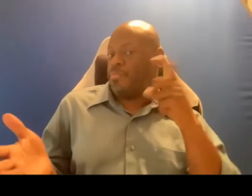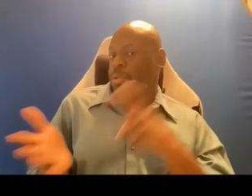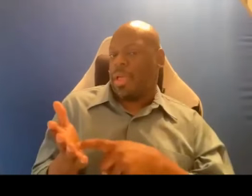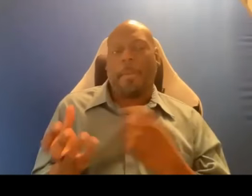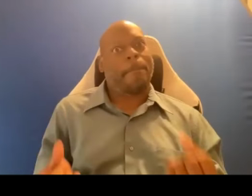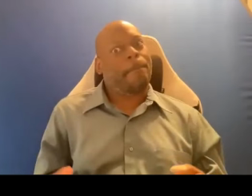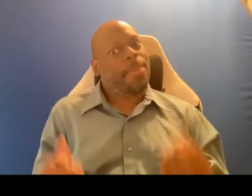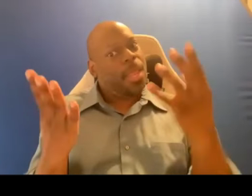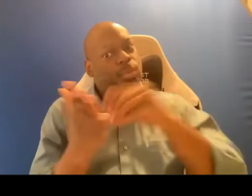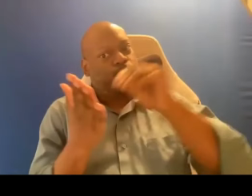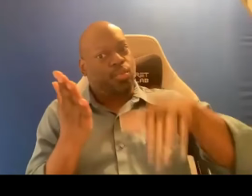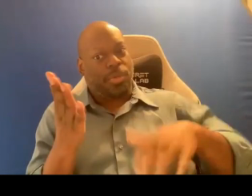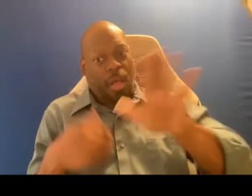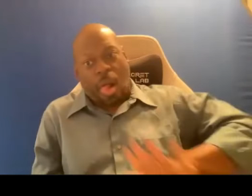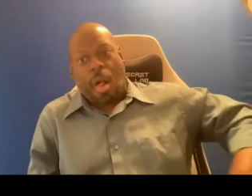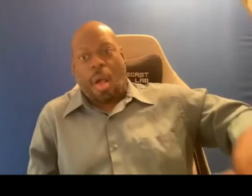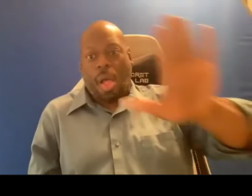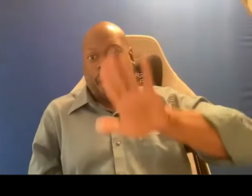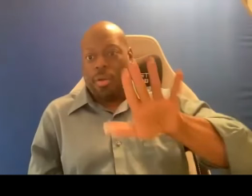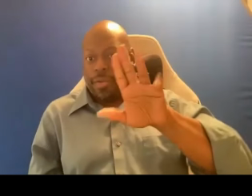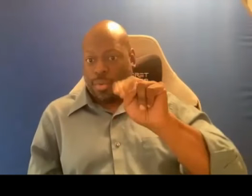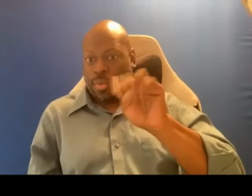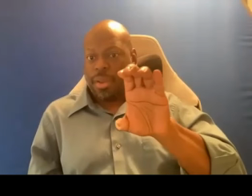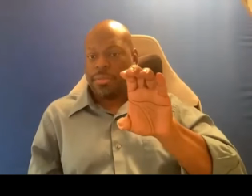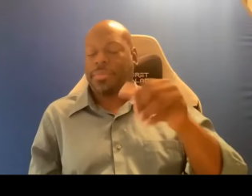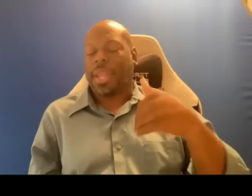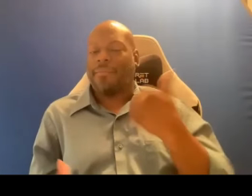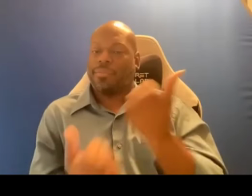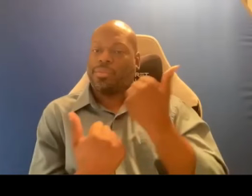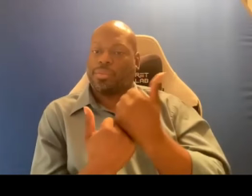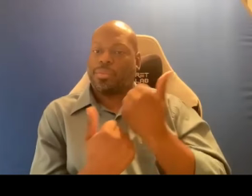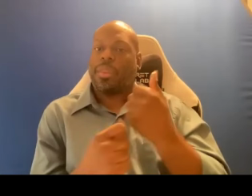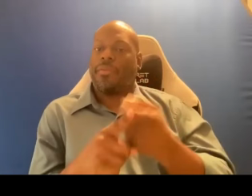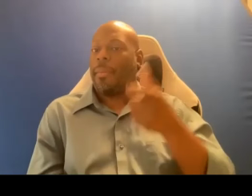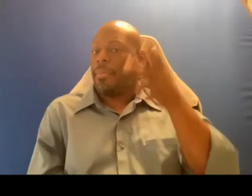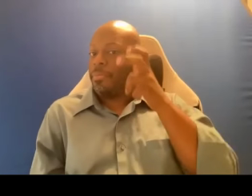are receiving support in listening and spoken language from these positions and therefore